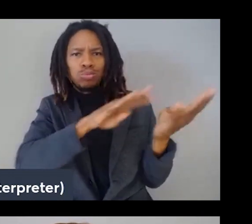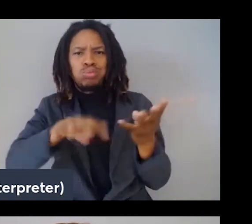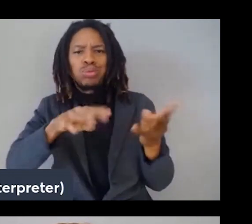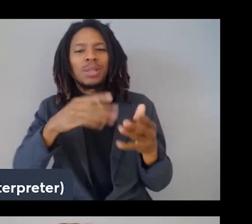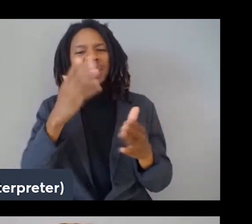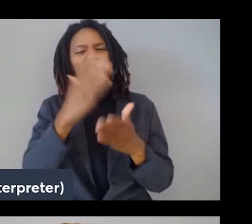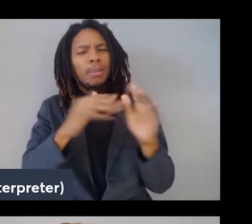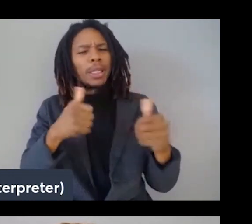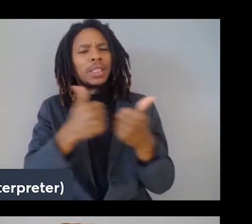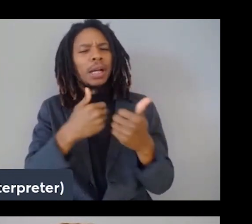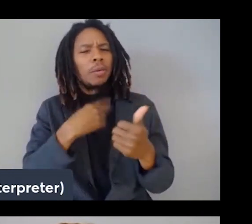we see customers running into.